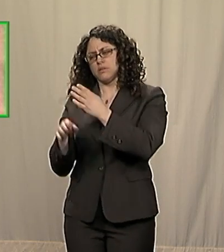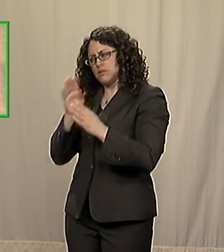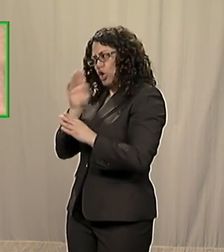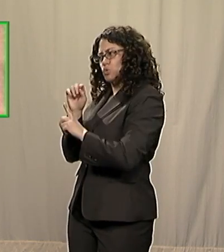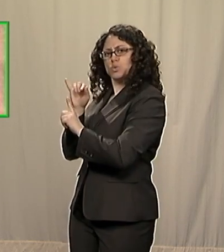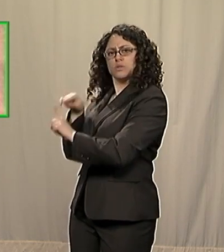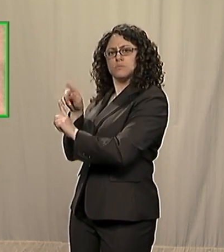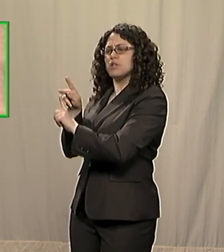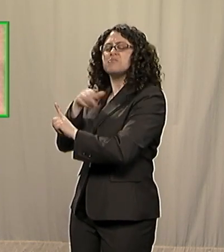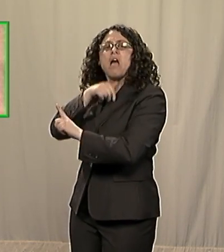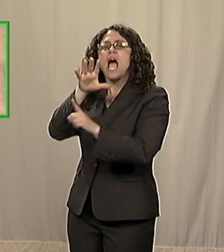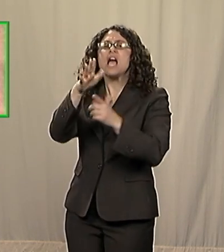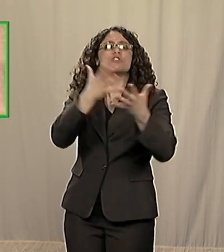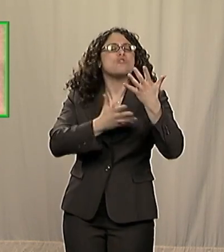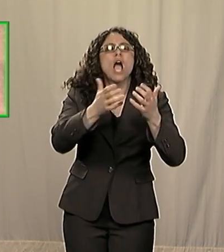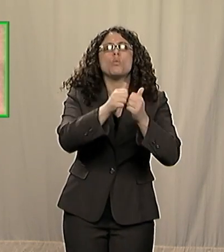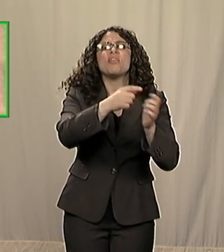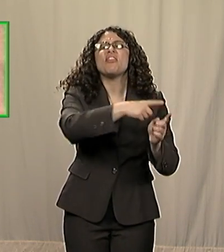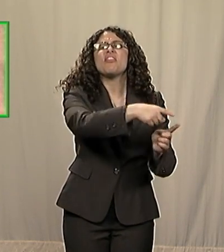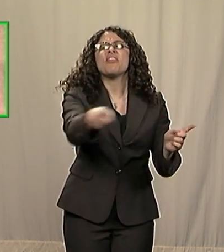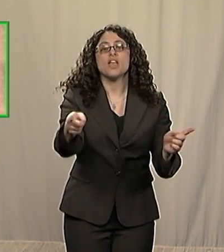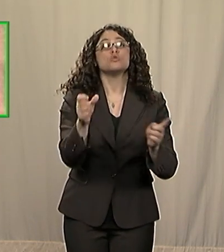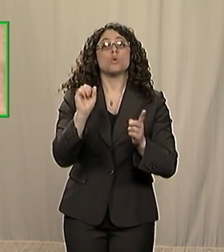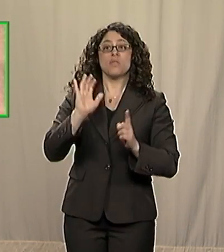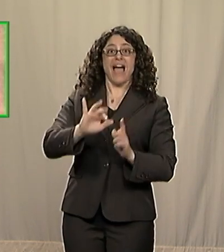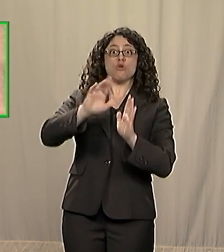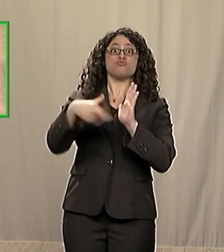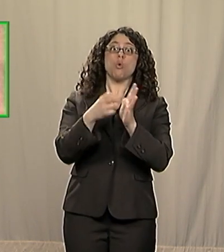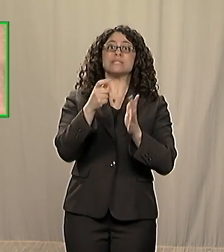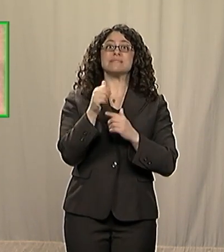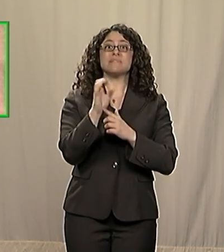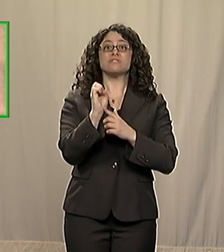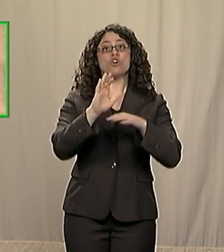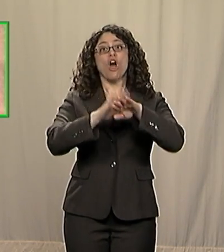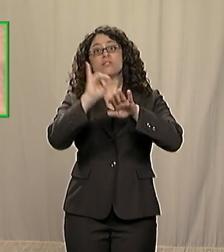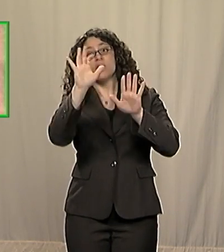little interaction with the other participants. Let's see what that role space looks like.